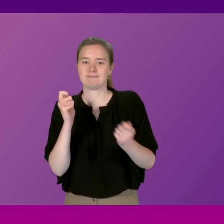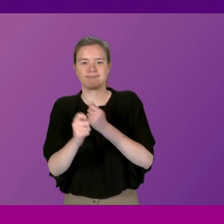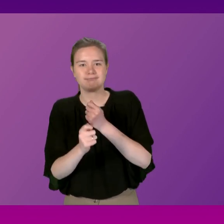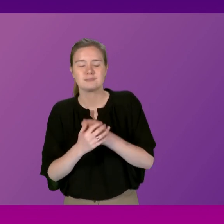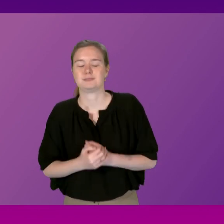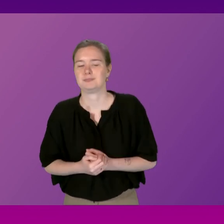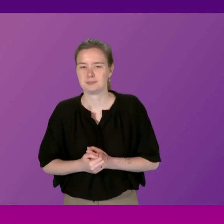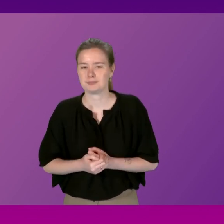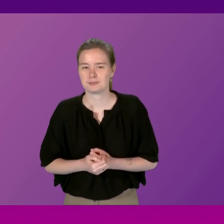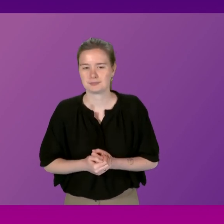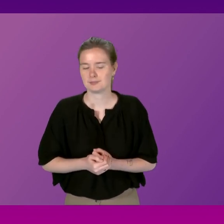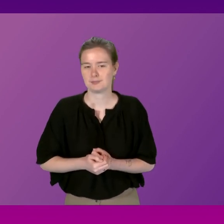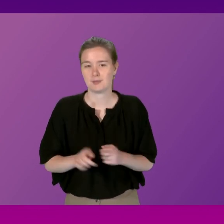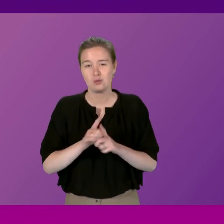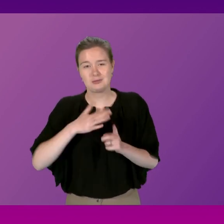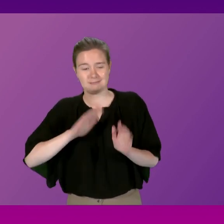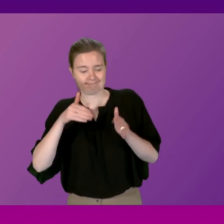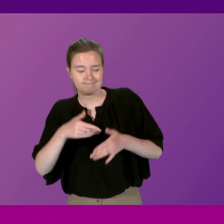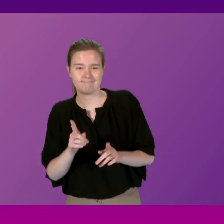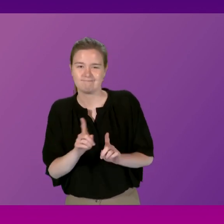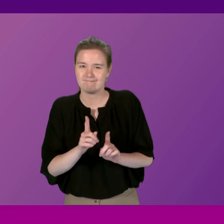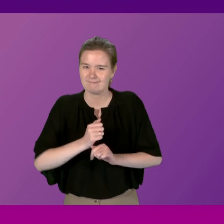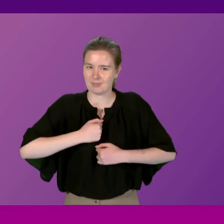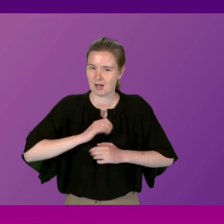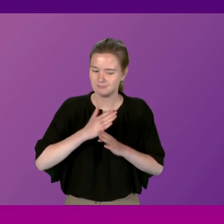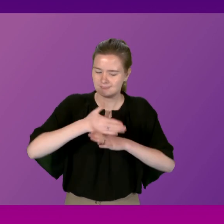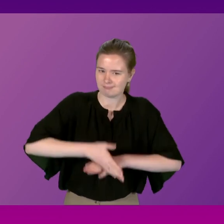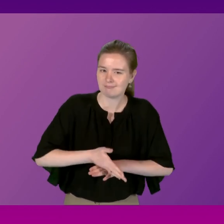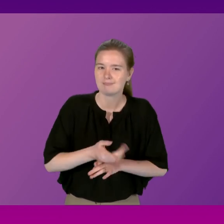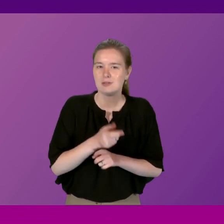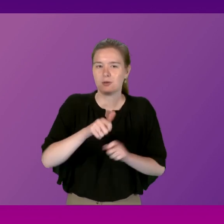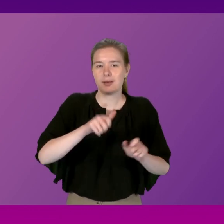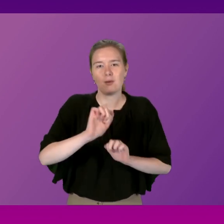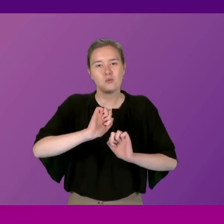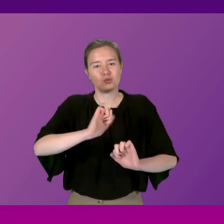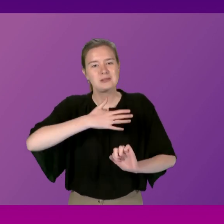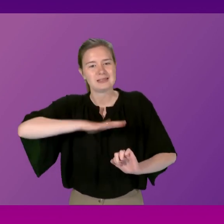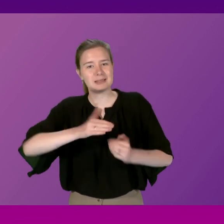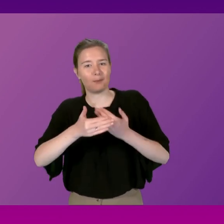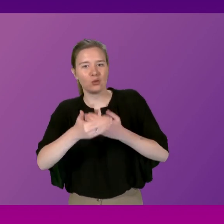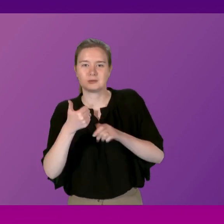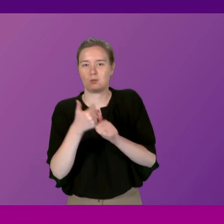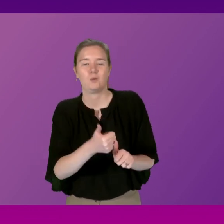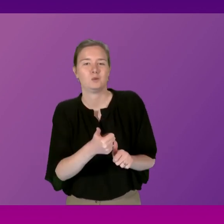We also need to focus our effort on those who need it the most.